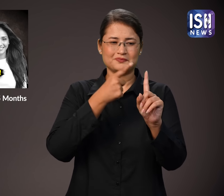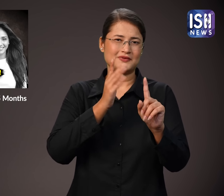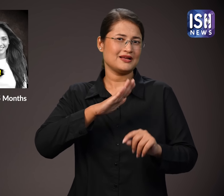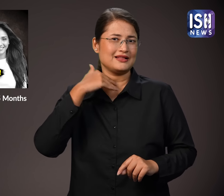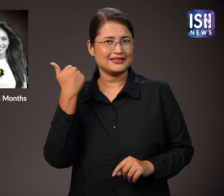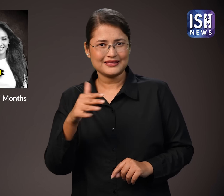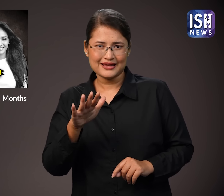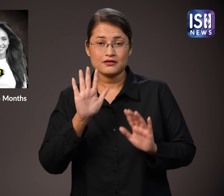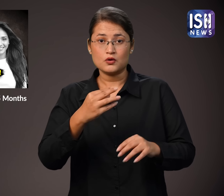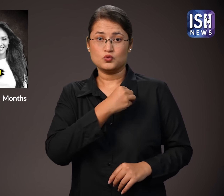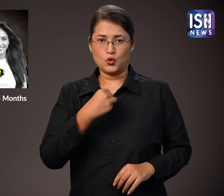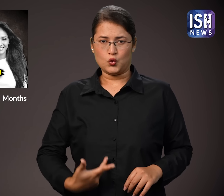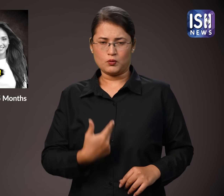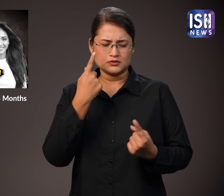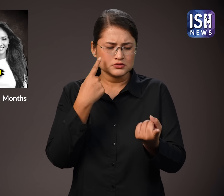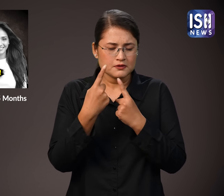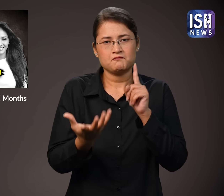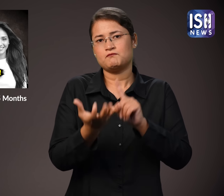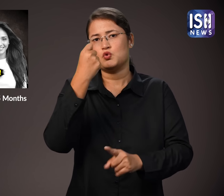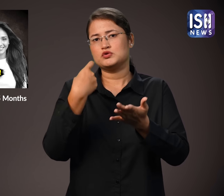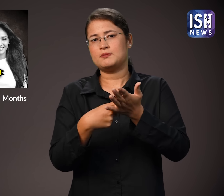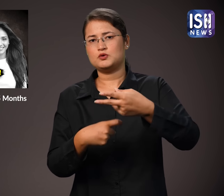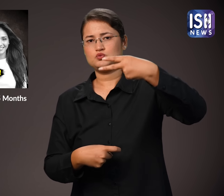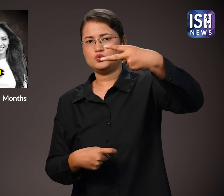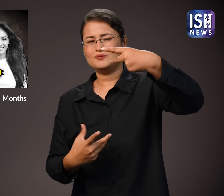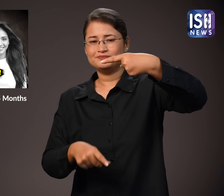After her death, a post-mortem examination was conducted, which revealed two findings.